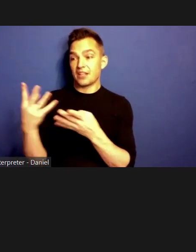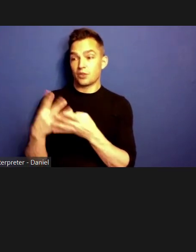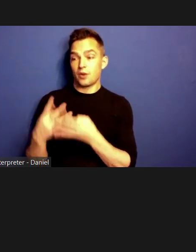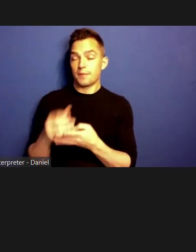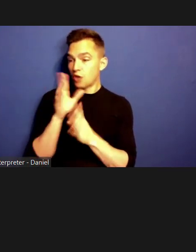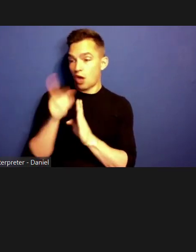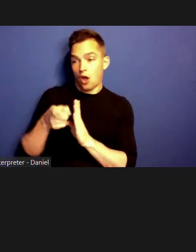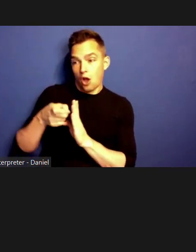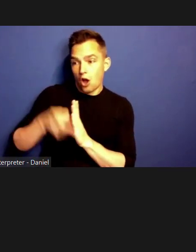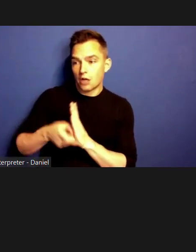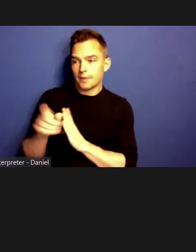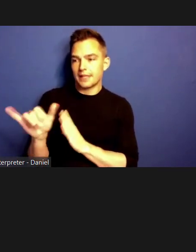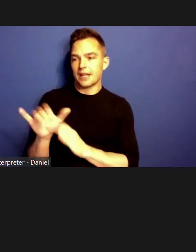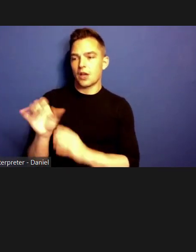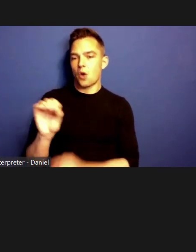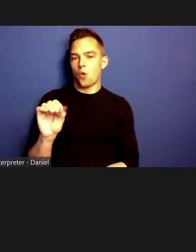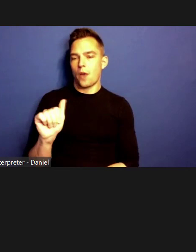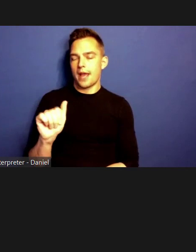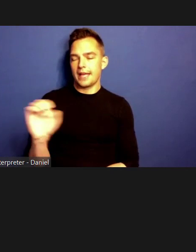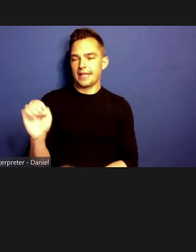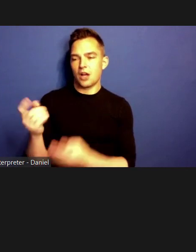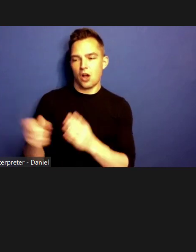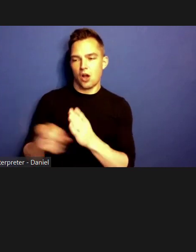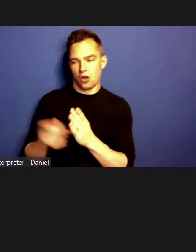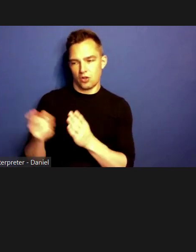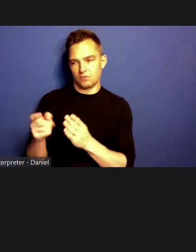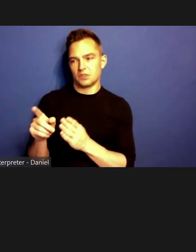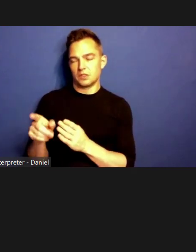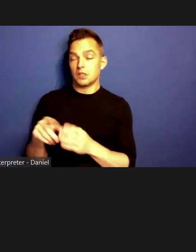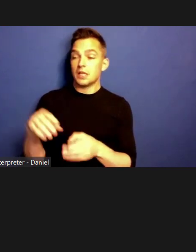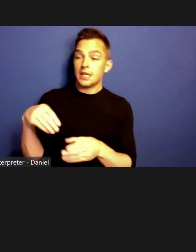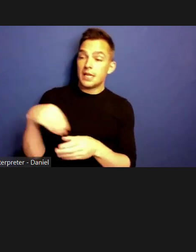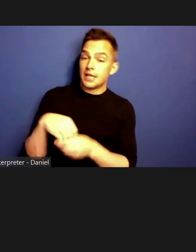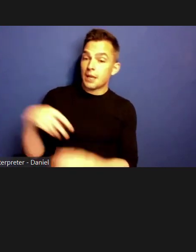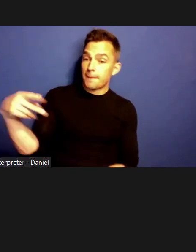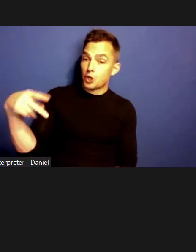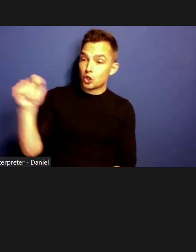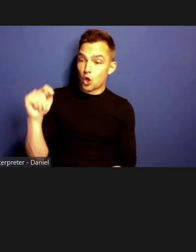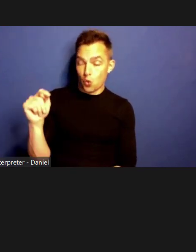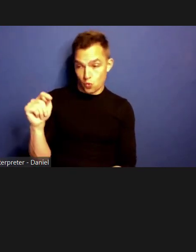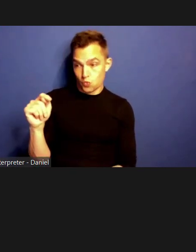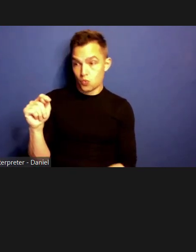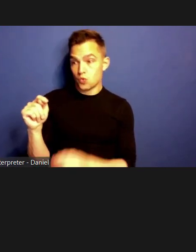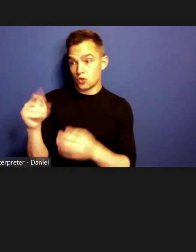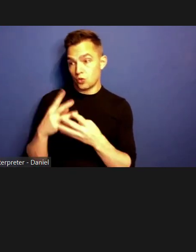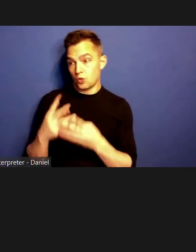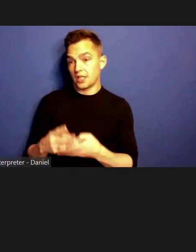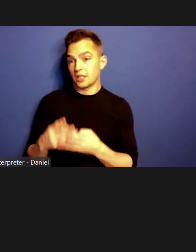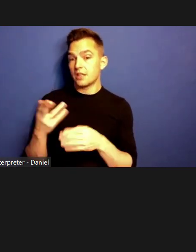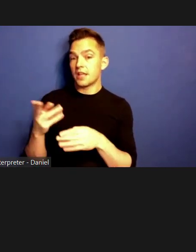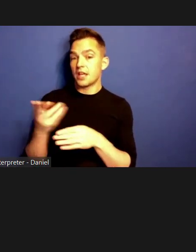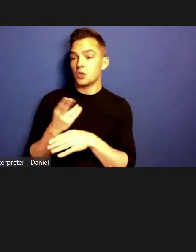Instead, in purr tone screening, as you mentioned, you, the screener, will have to manually step through the presentation of each tone,